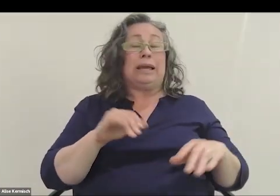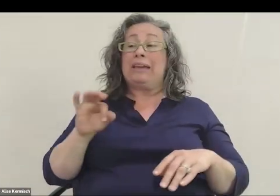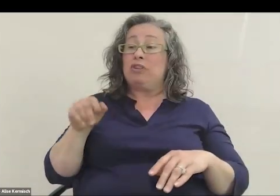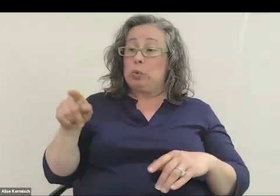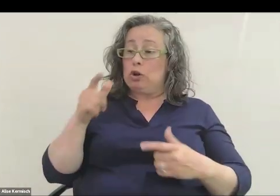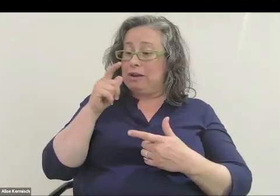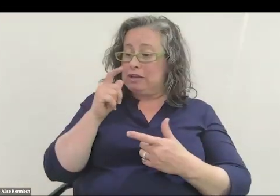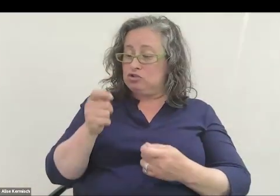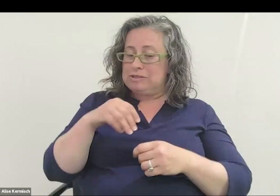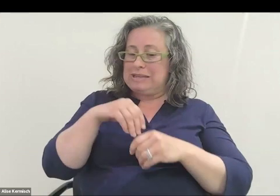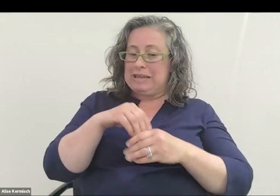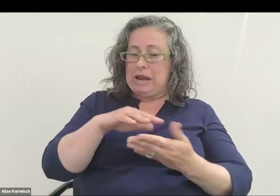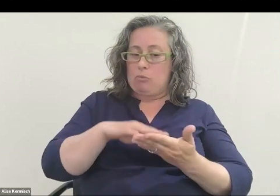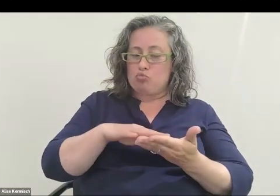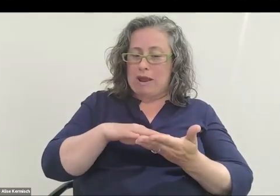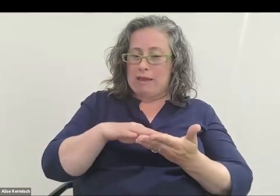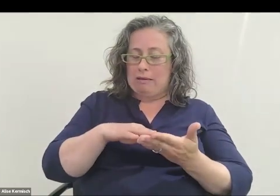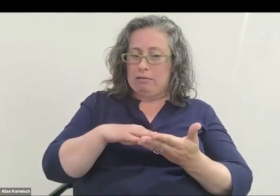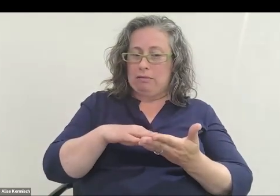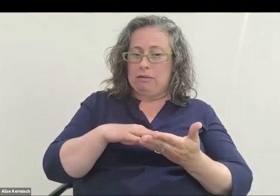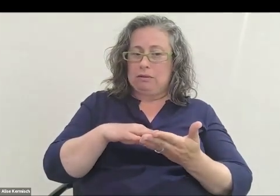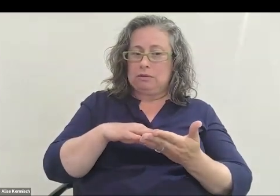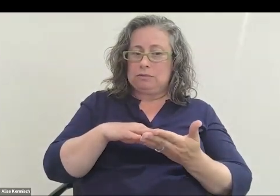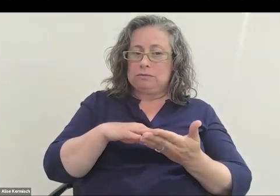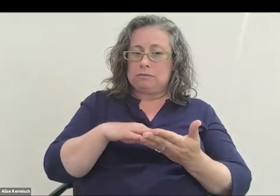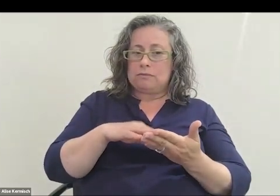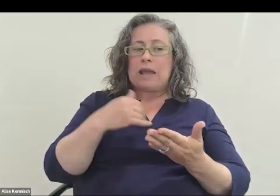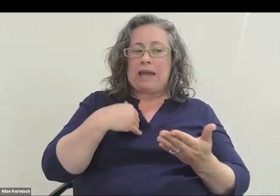in a braille version, I have a friend who's a brailler,